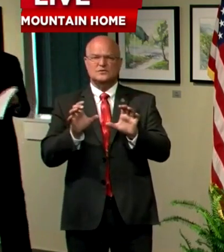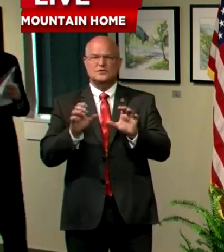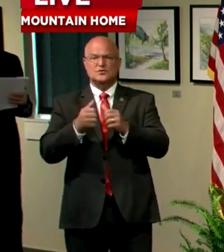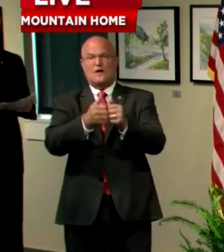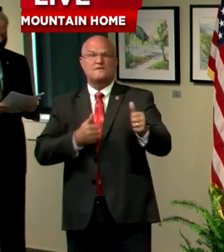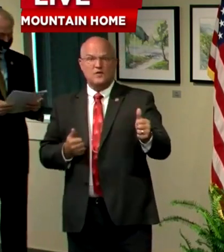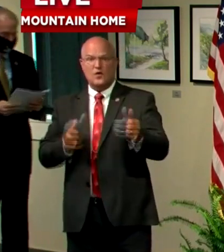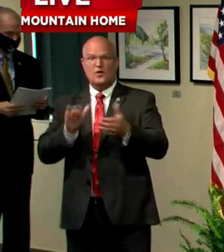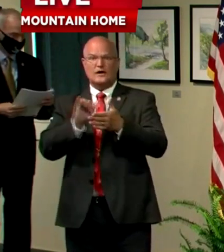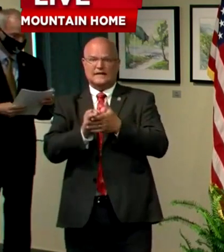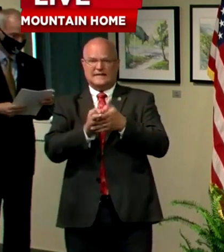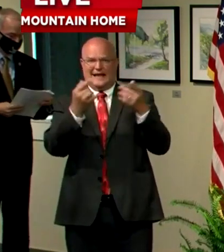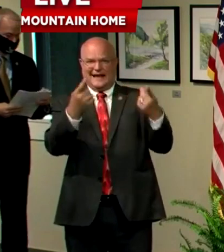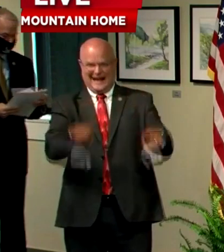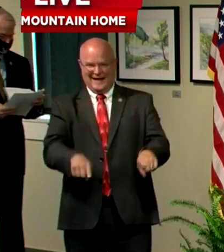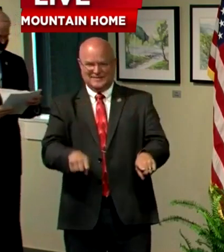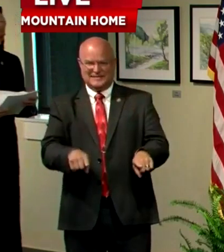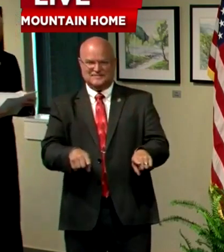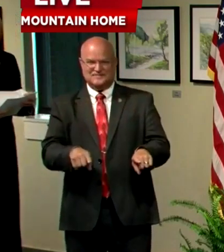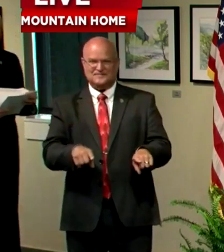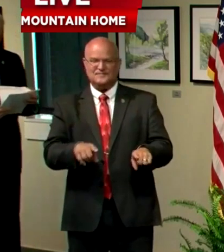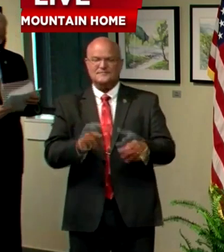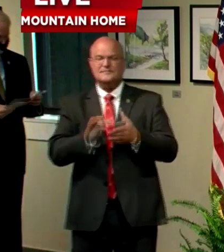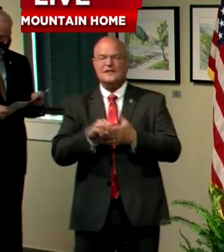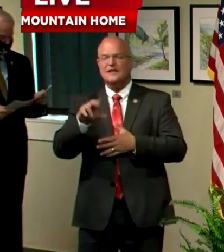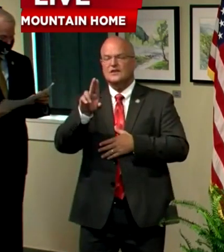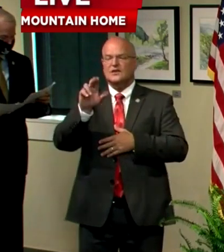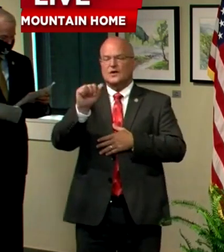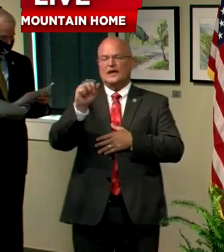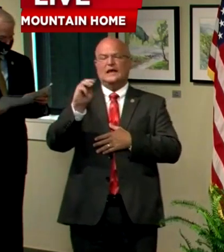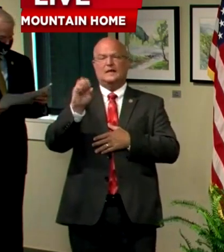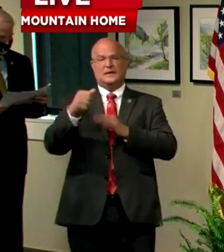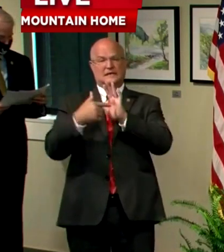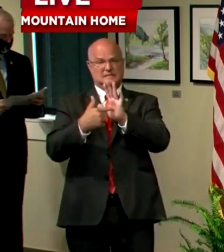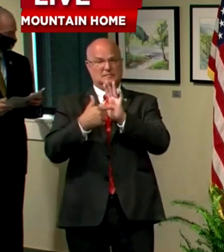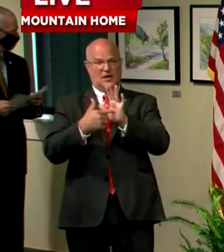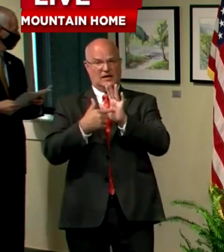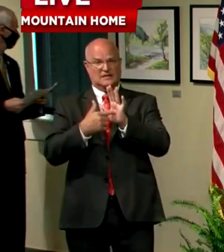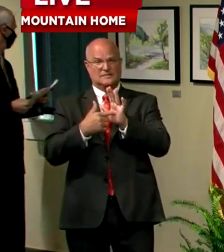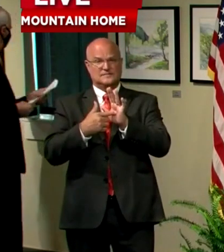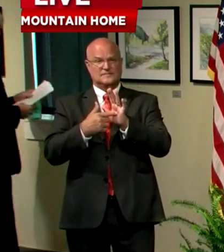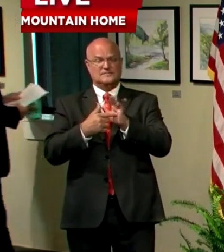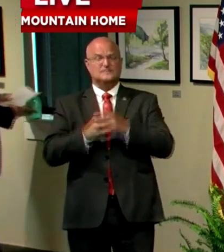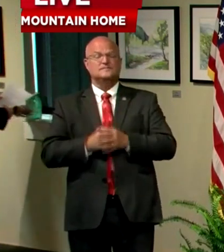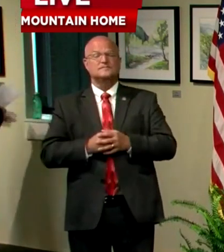BRIEFLY ABOUT THE PREDICTIVE MODELS AND WHAT WE CAN DO TO